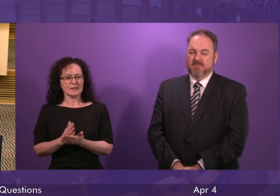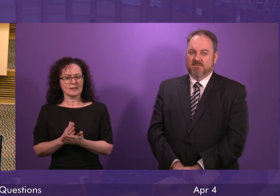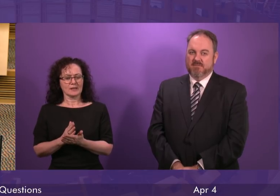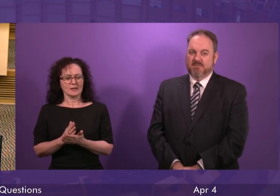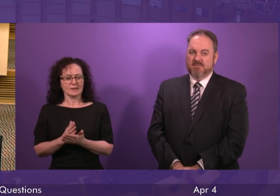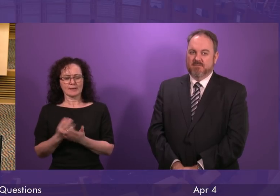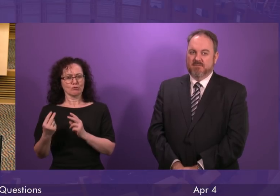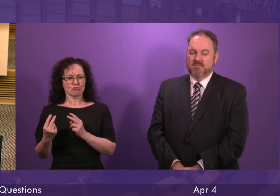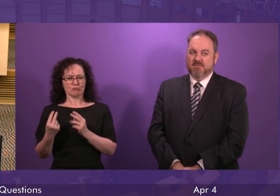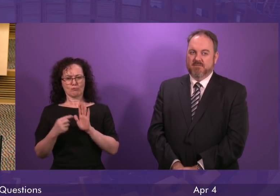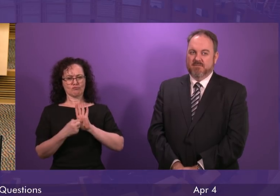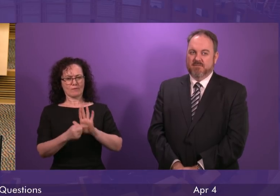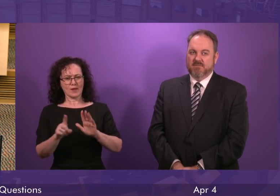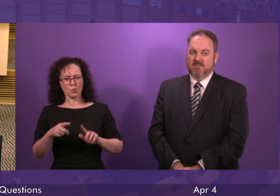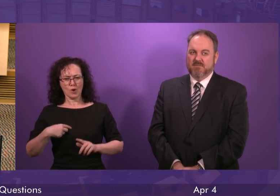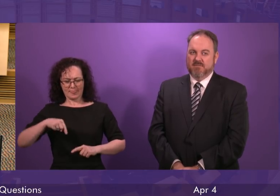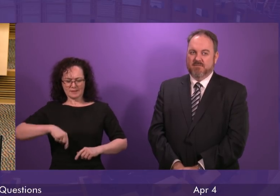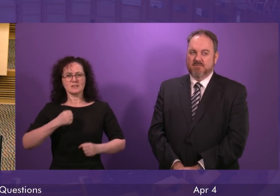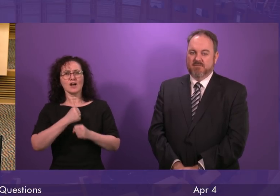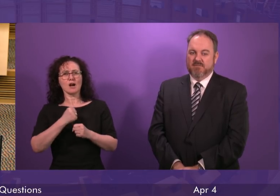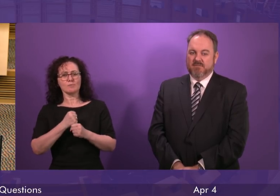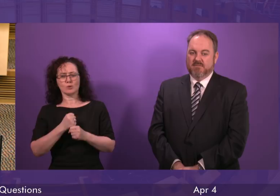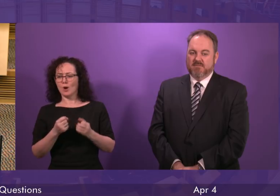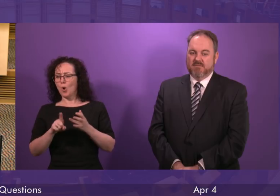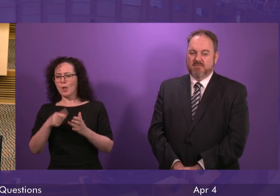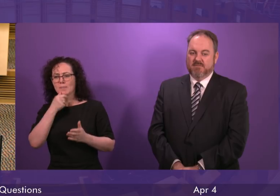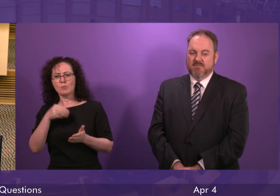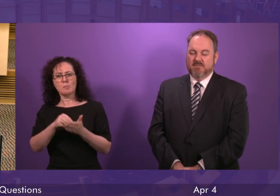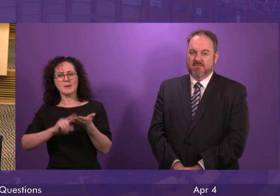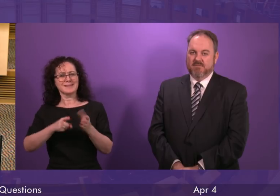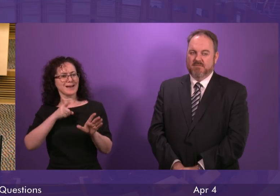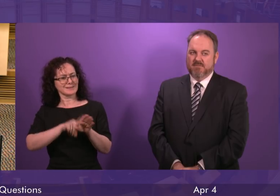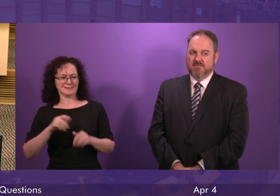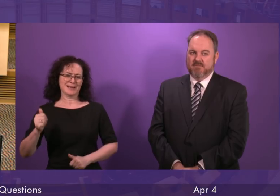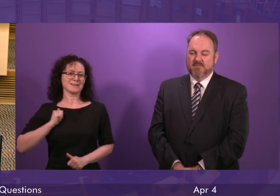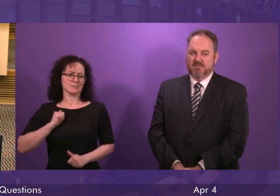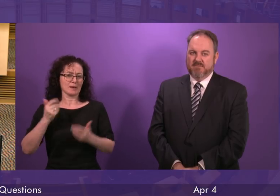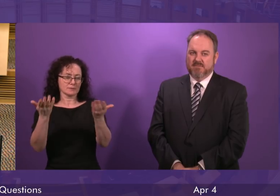level for which the Government and Scottish taxpayers are paying. I have been informed